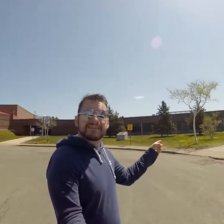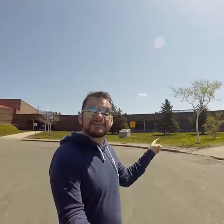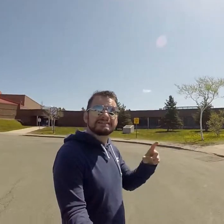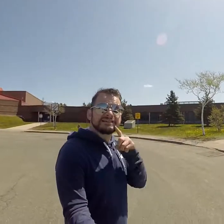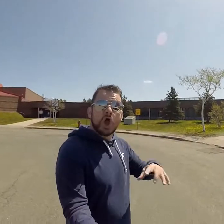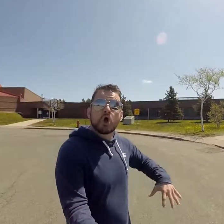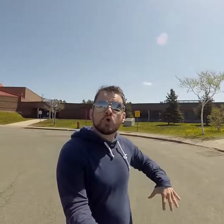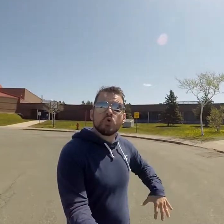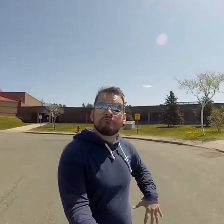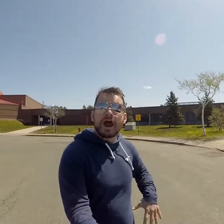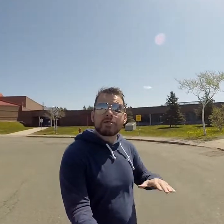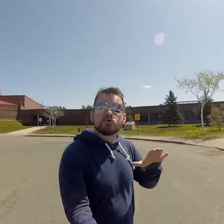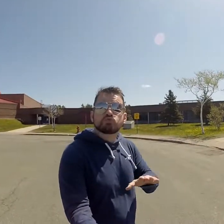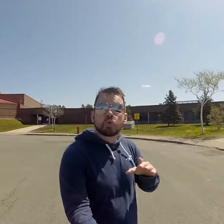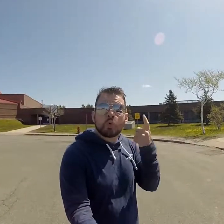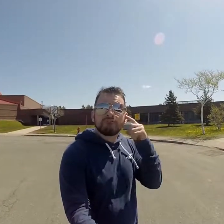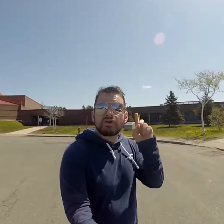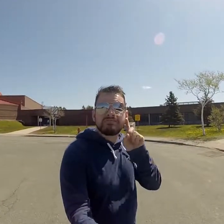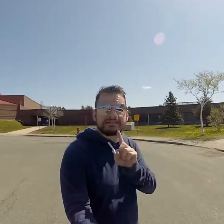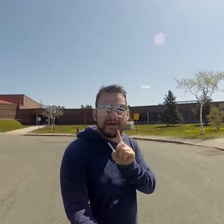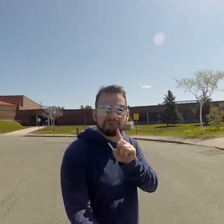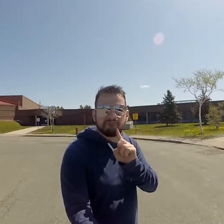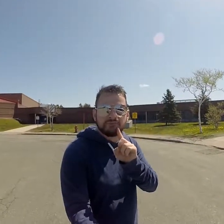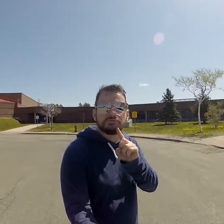This is Newfoundland School for the Deaf.